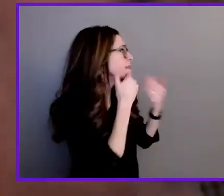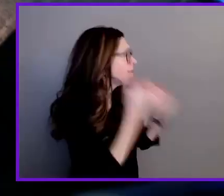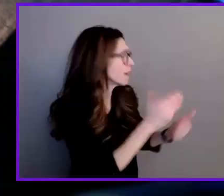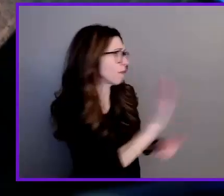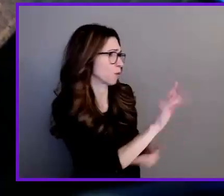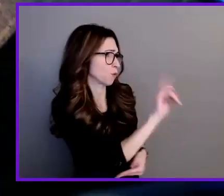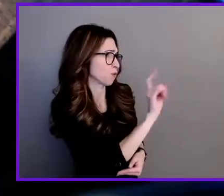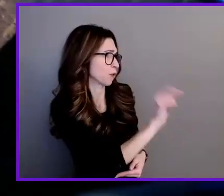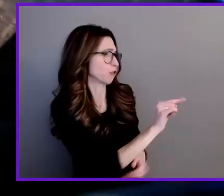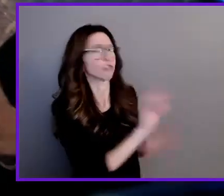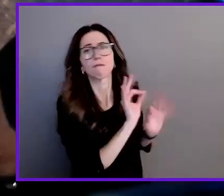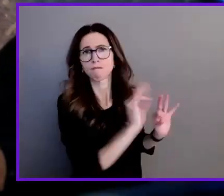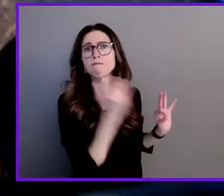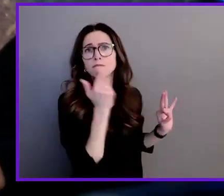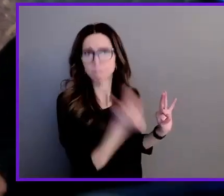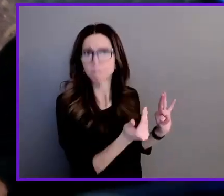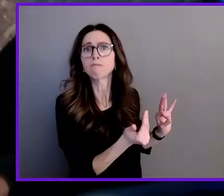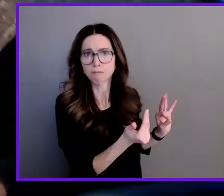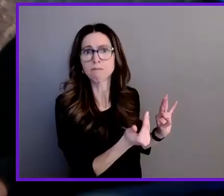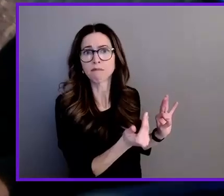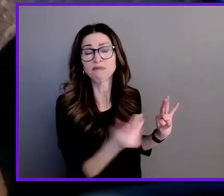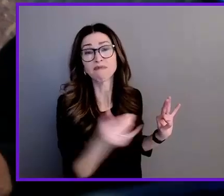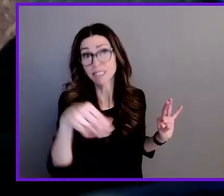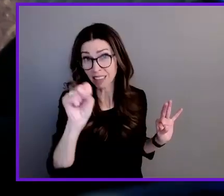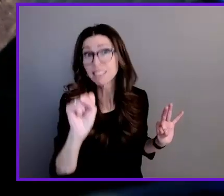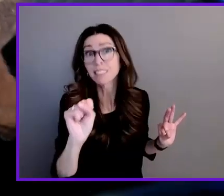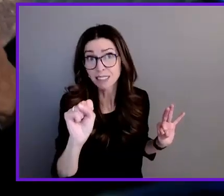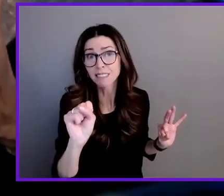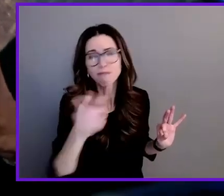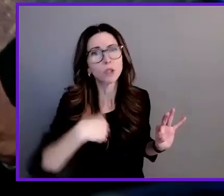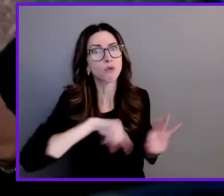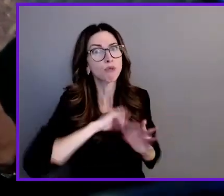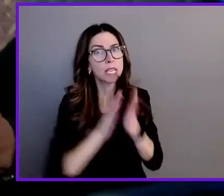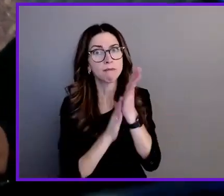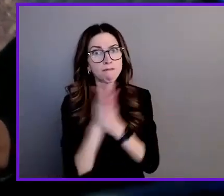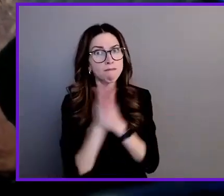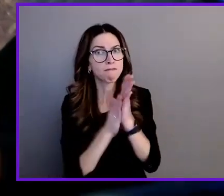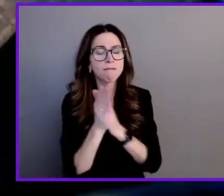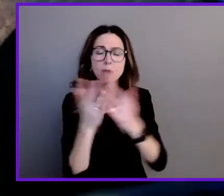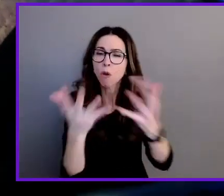And yes, we are extremely keen to have a dialogue with you on the subject.